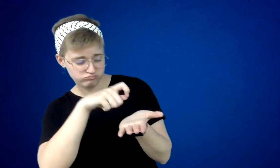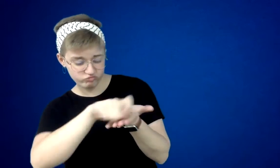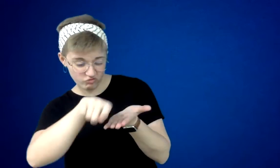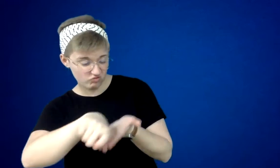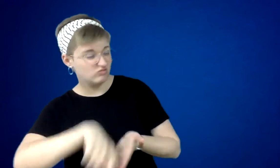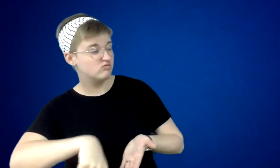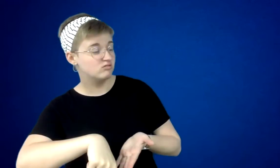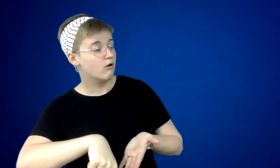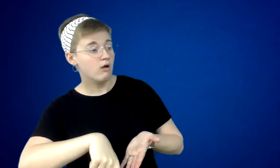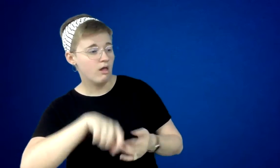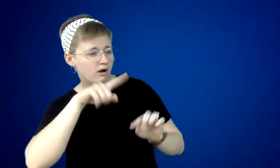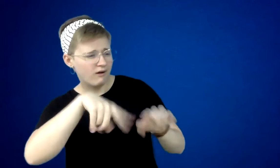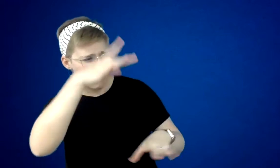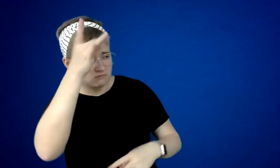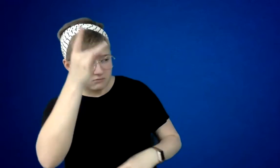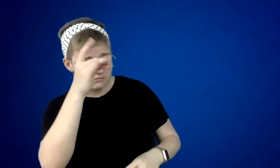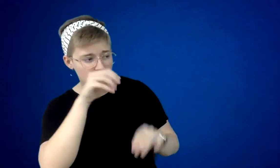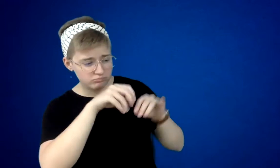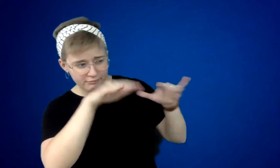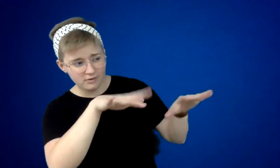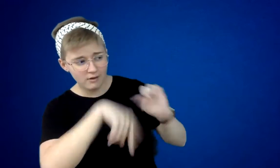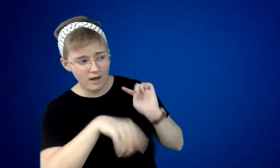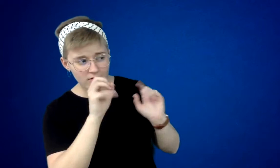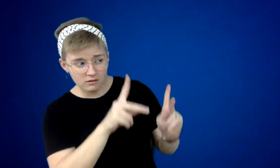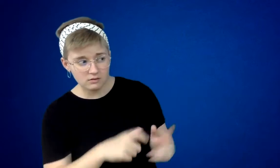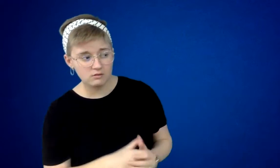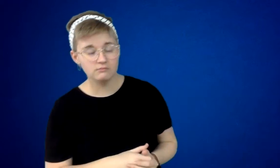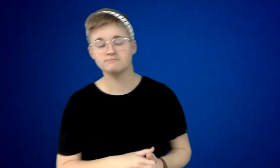ain’t catching. All right?” “Yes, sir,” said Rob.